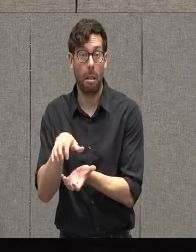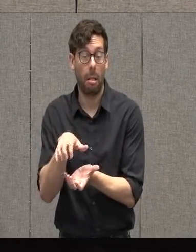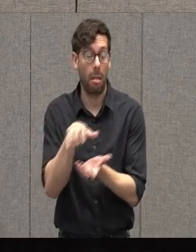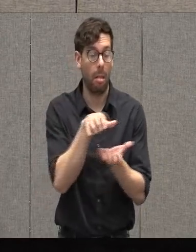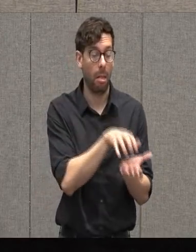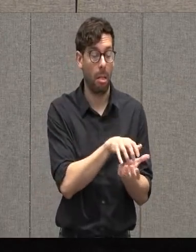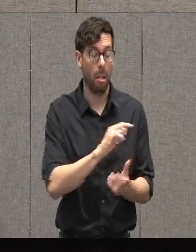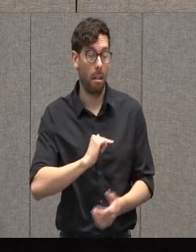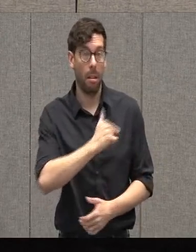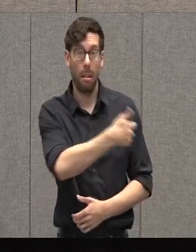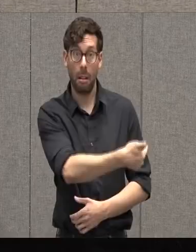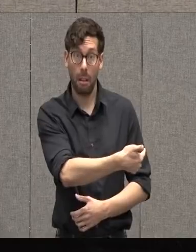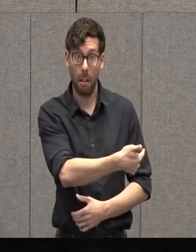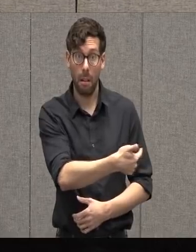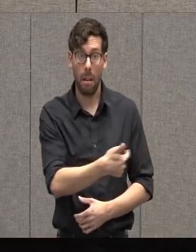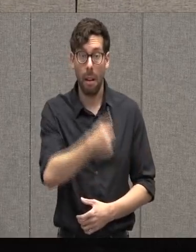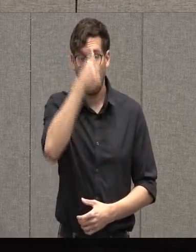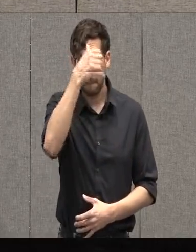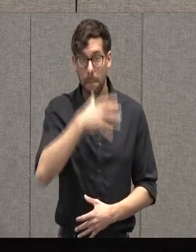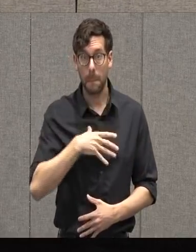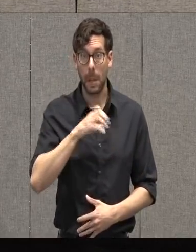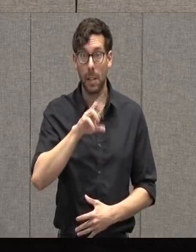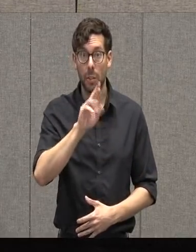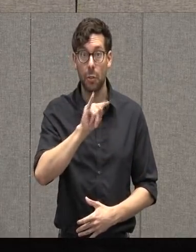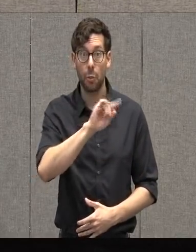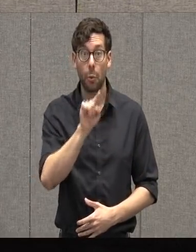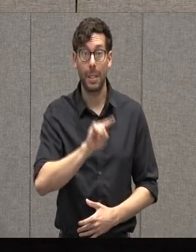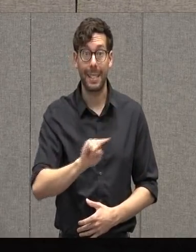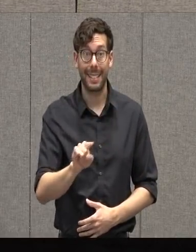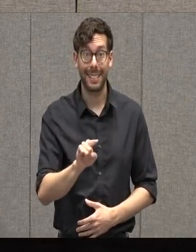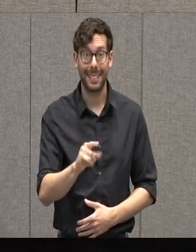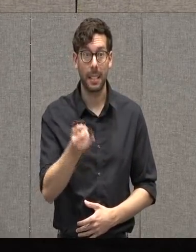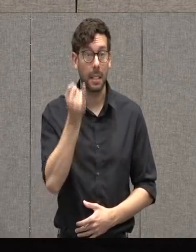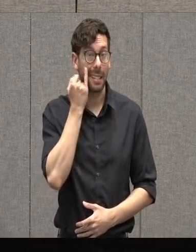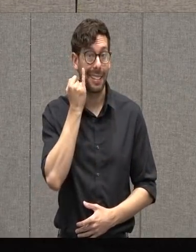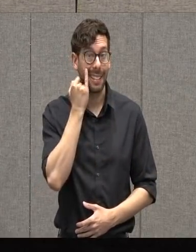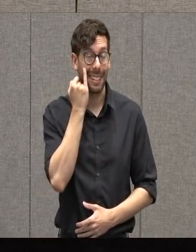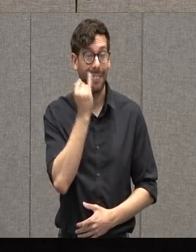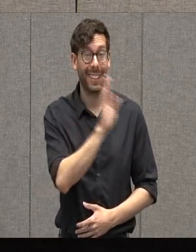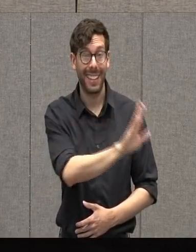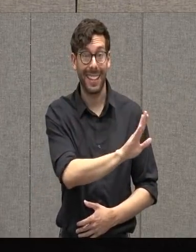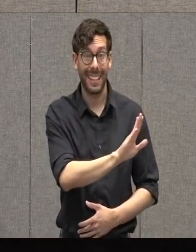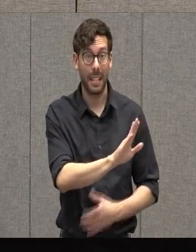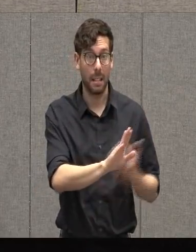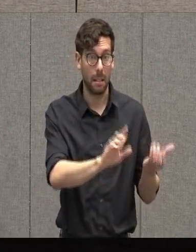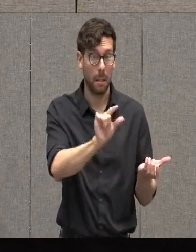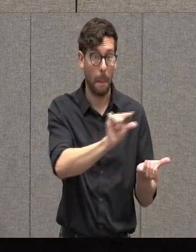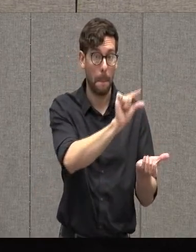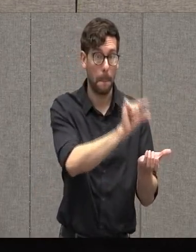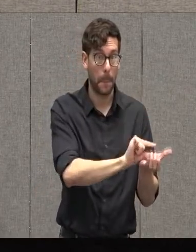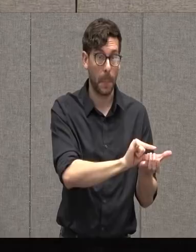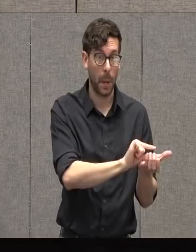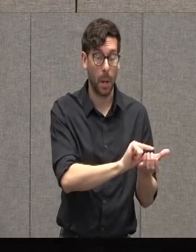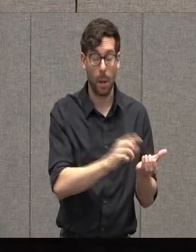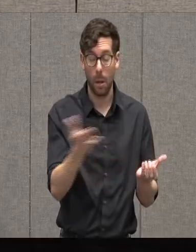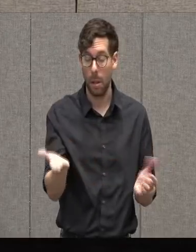if his aluminum foil lands on a two and a three, what does that make?